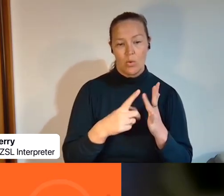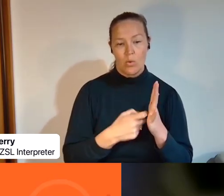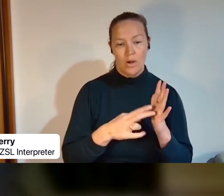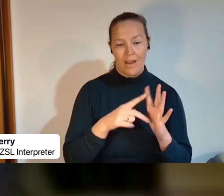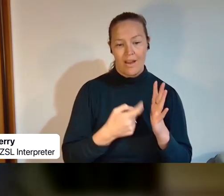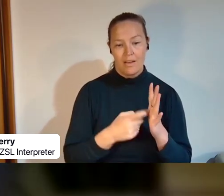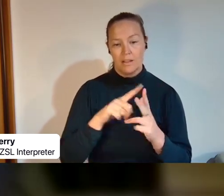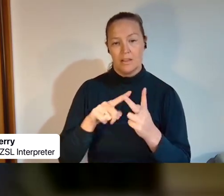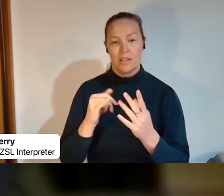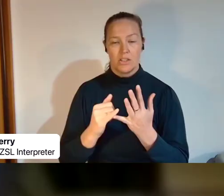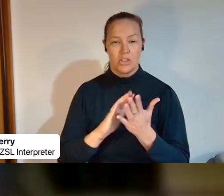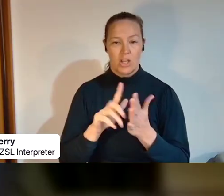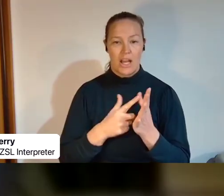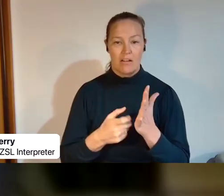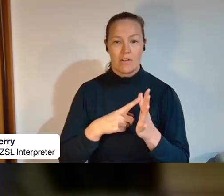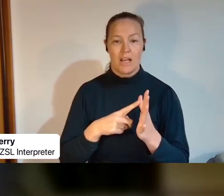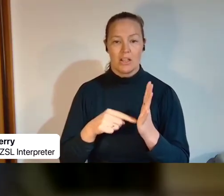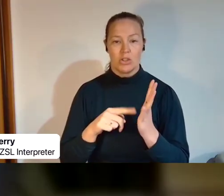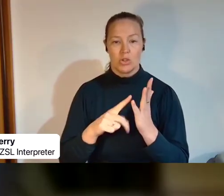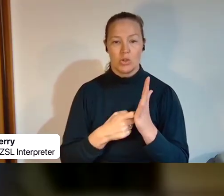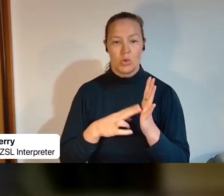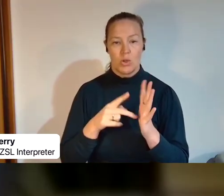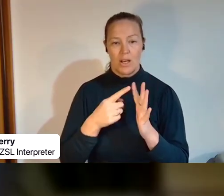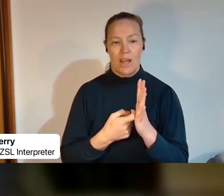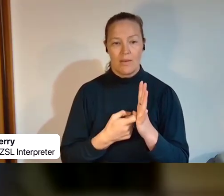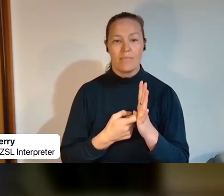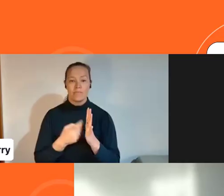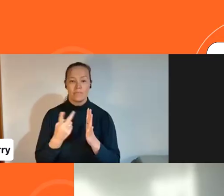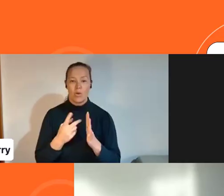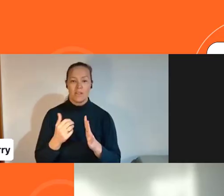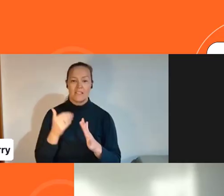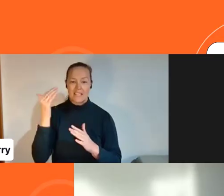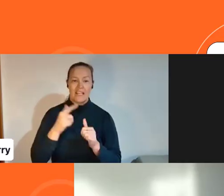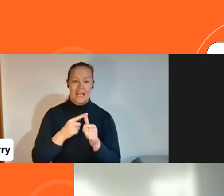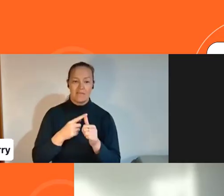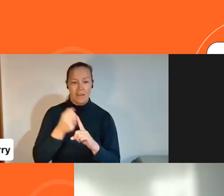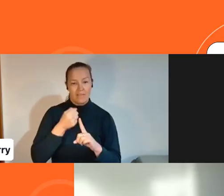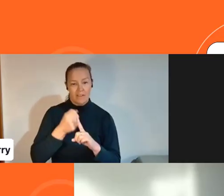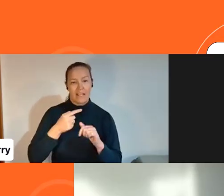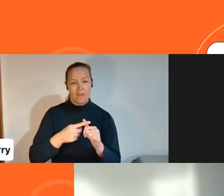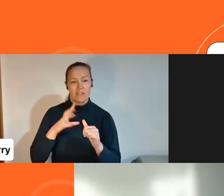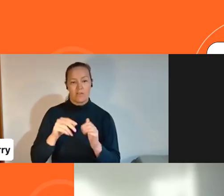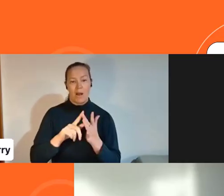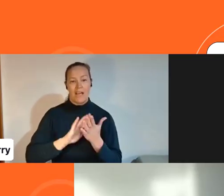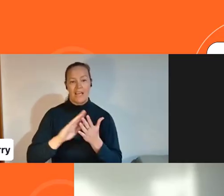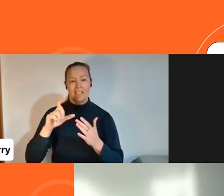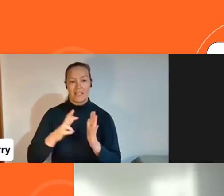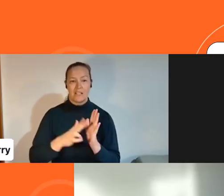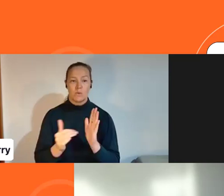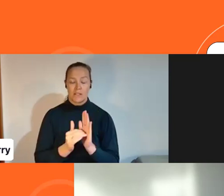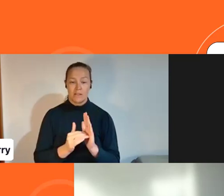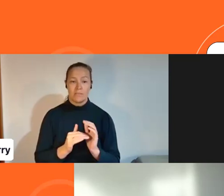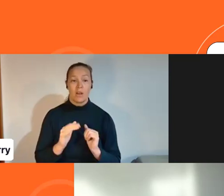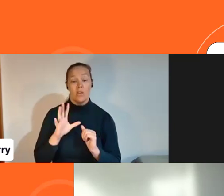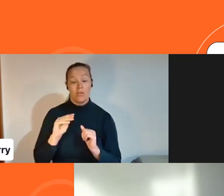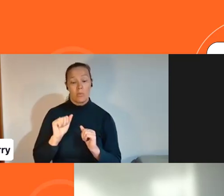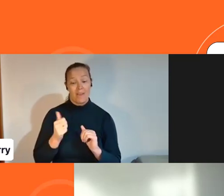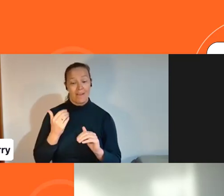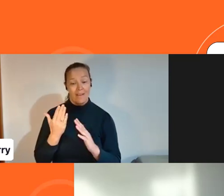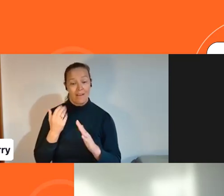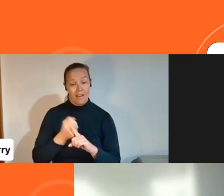Senior Advocate Advisors from IHC New Zealand. Through their advocacy work they support disabled